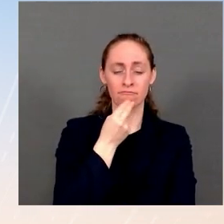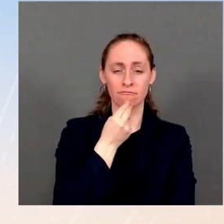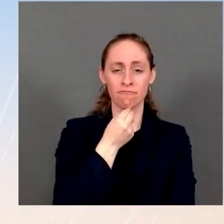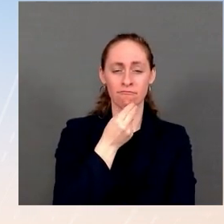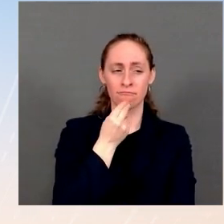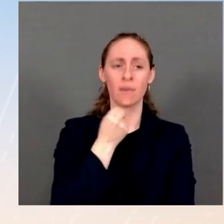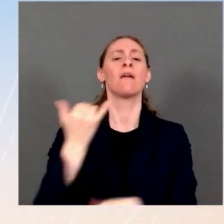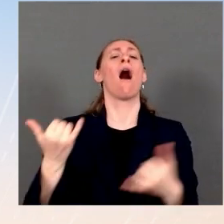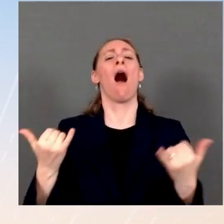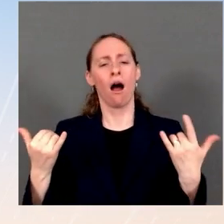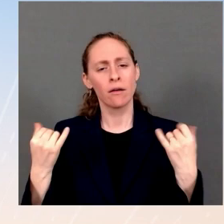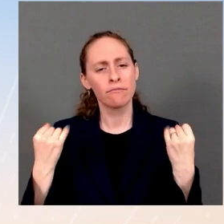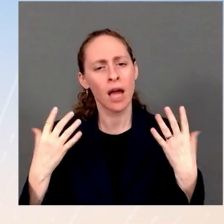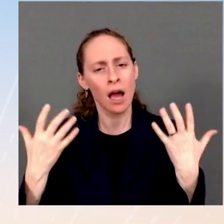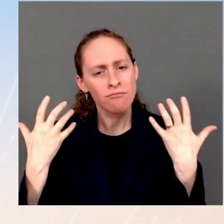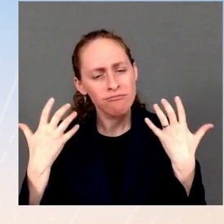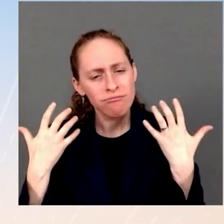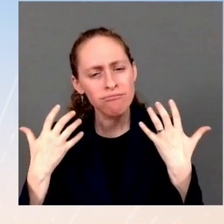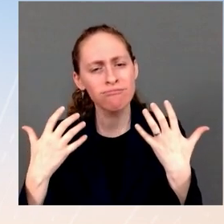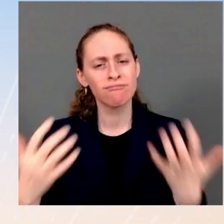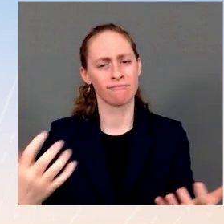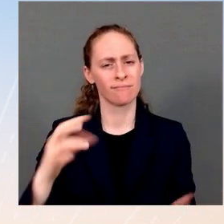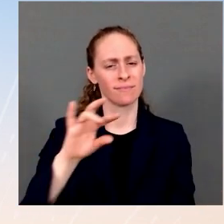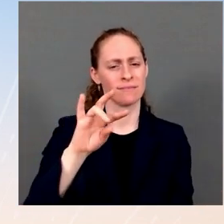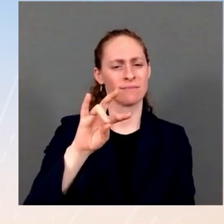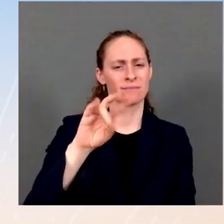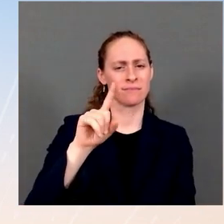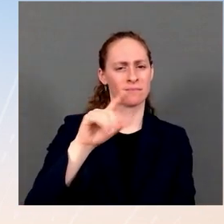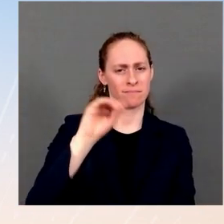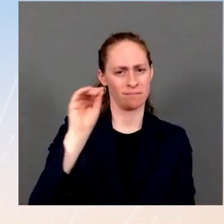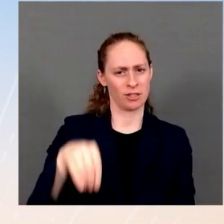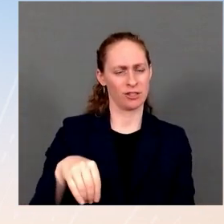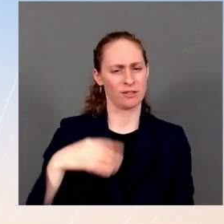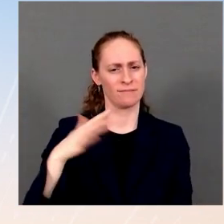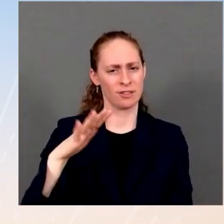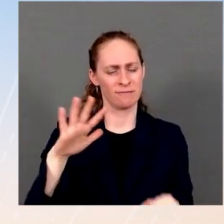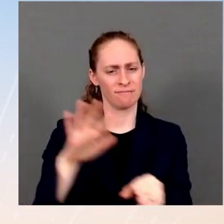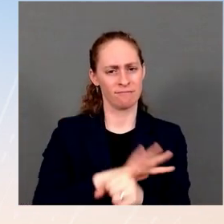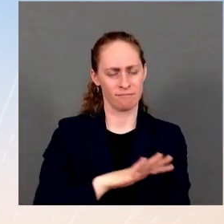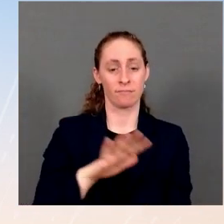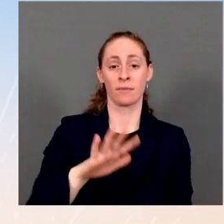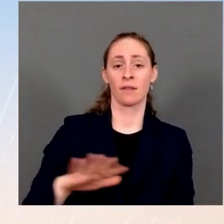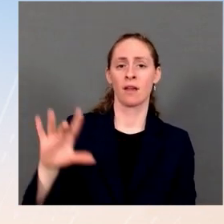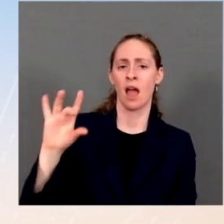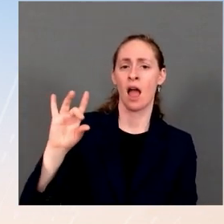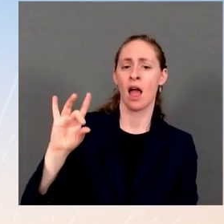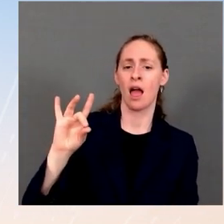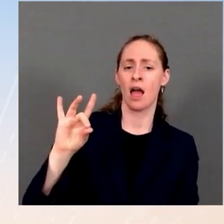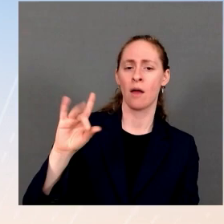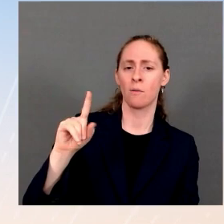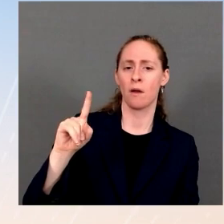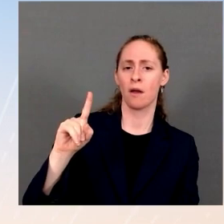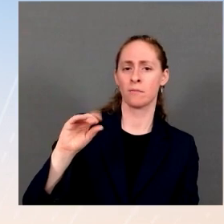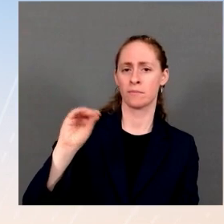So, we're doing the work to get us there. With boosters -- about more than 50 million people have gotten that booster shot.